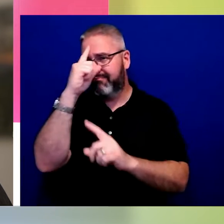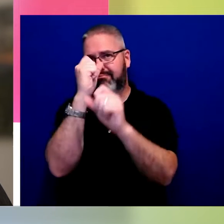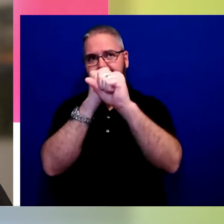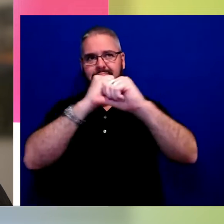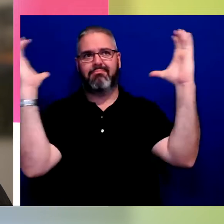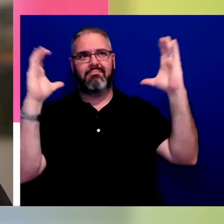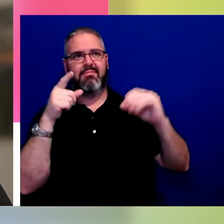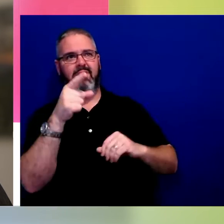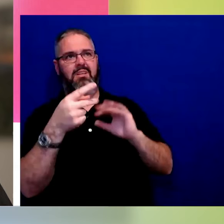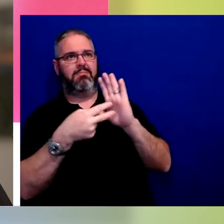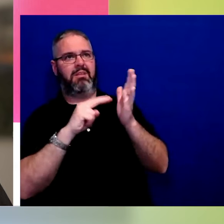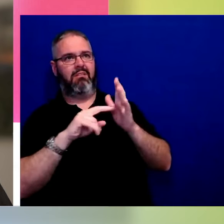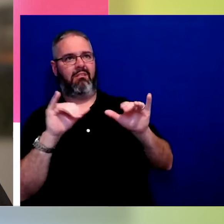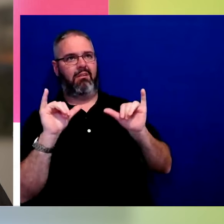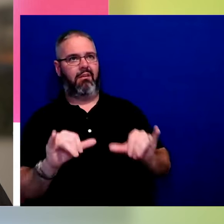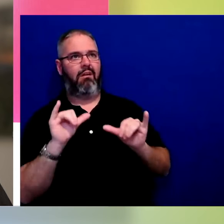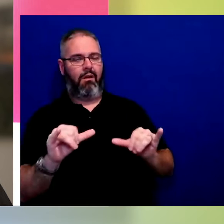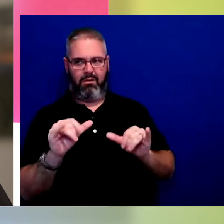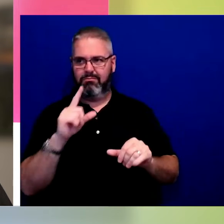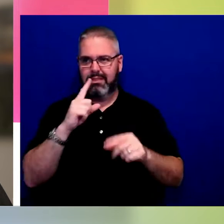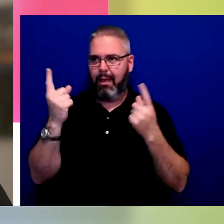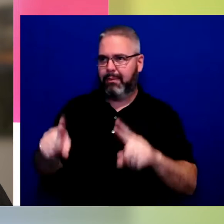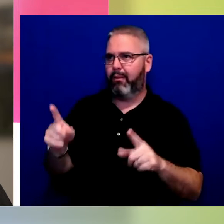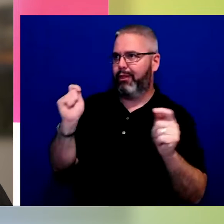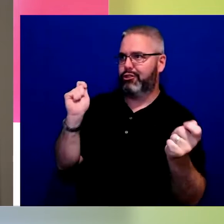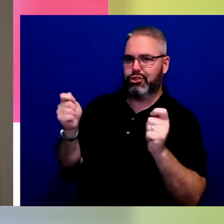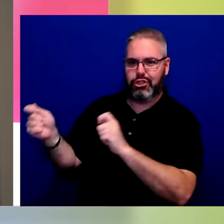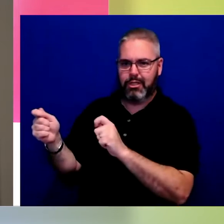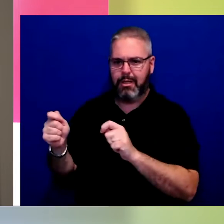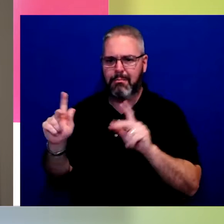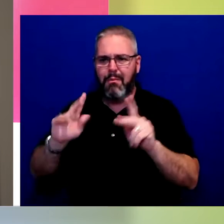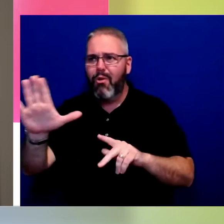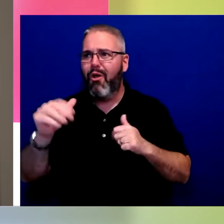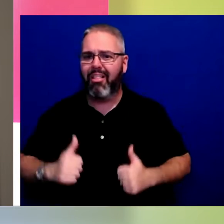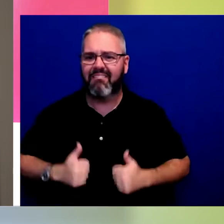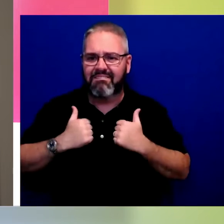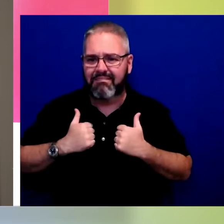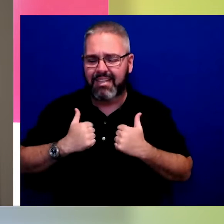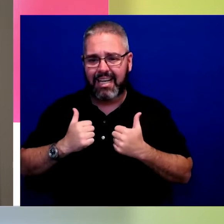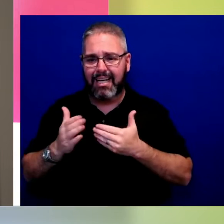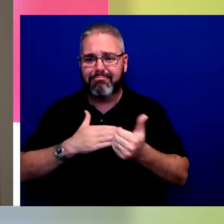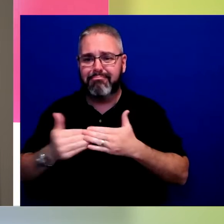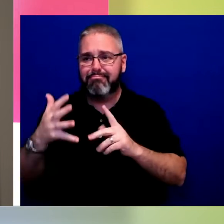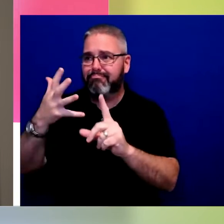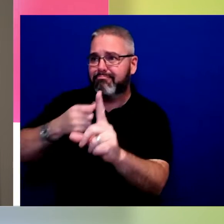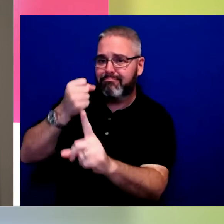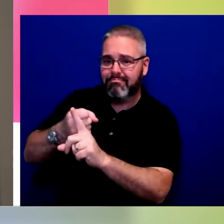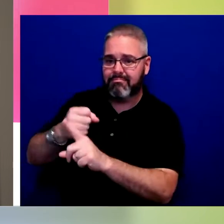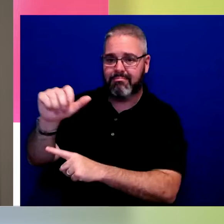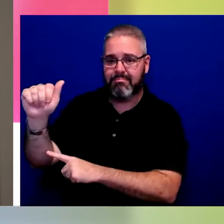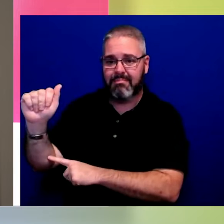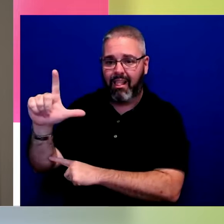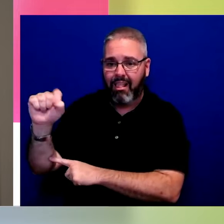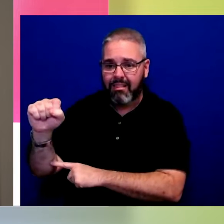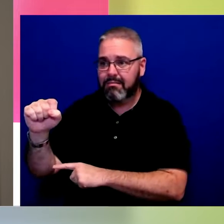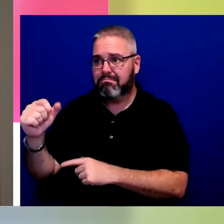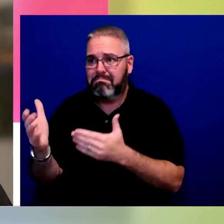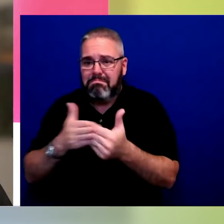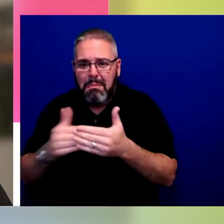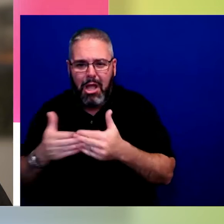So adventures can change how people live, whether they have been affected by ALS or not.